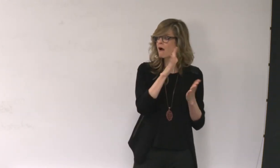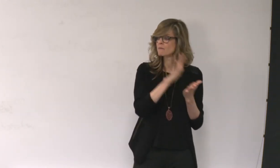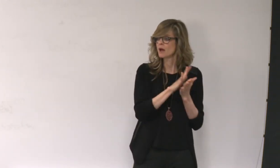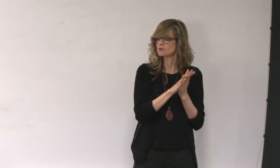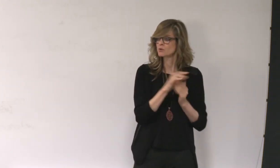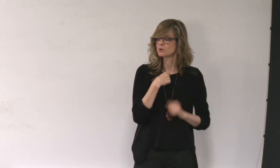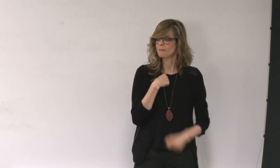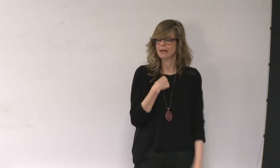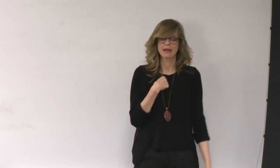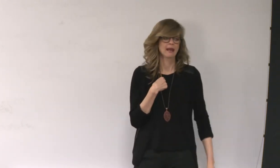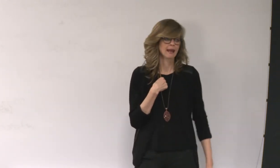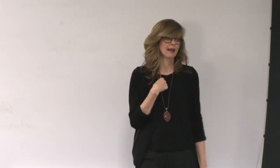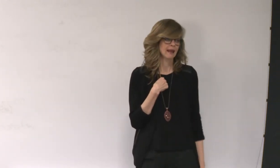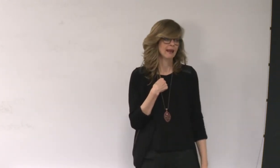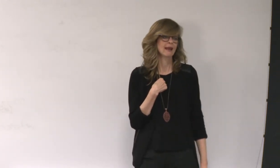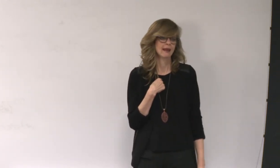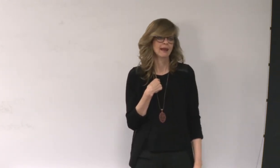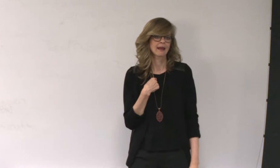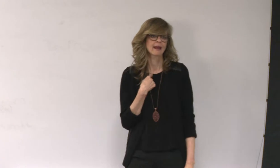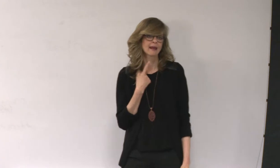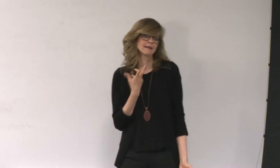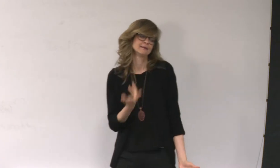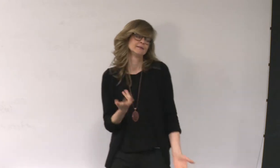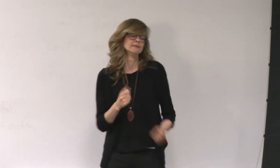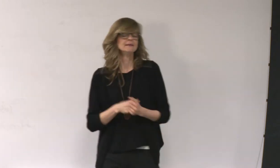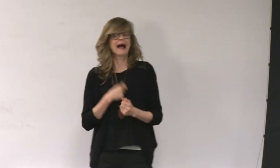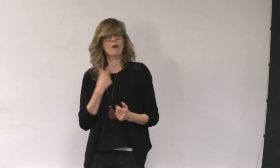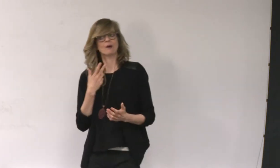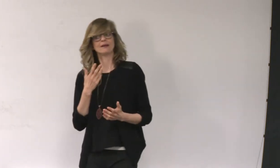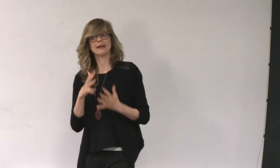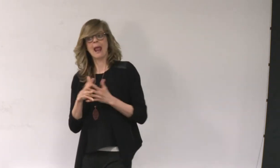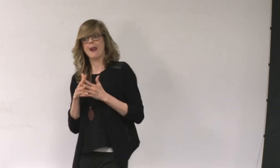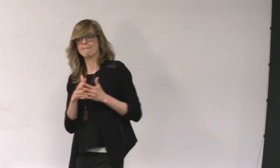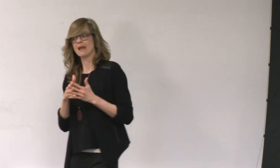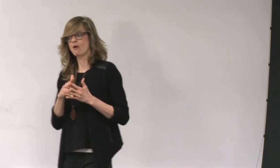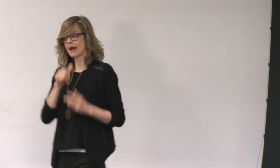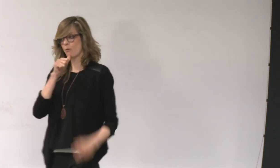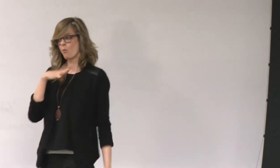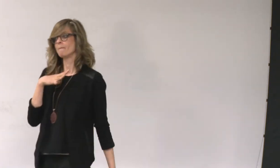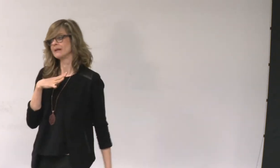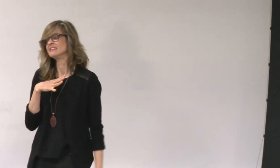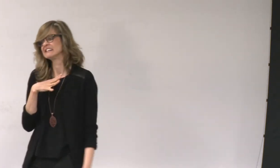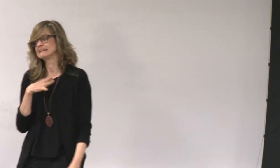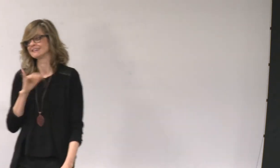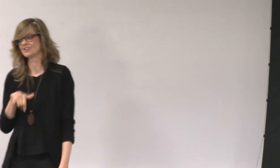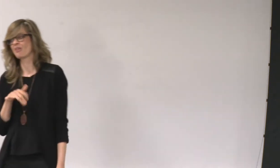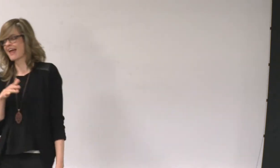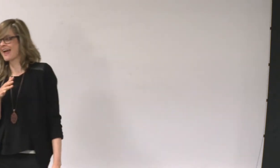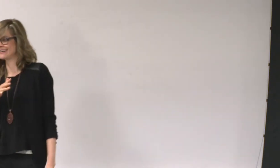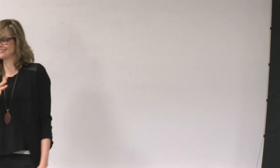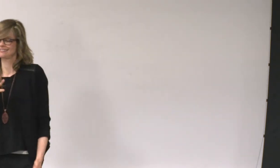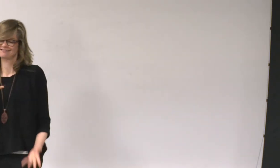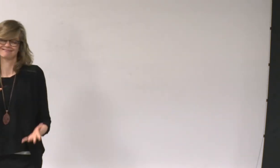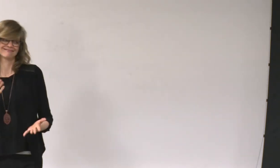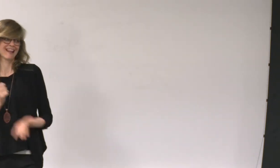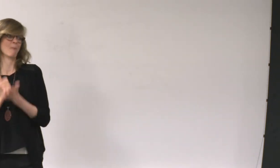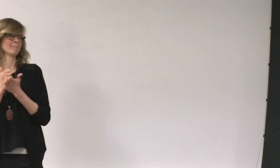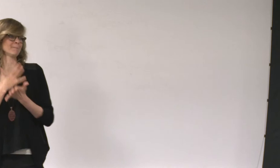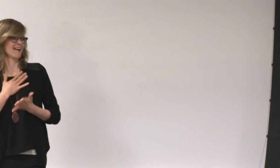AND I WAS AN AMERICAN, CAUCASIAN WOMAN,